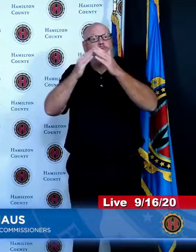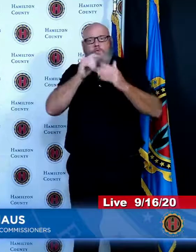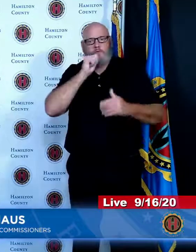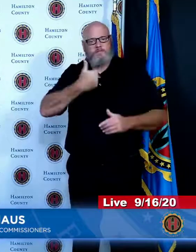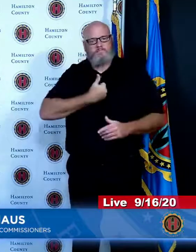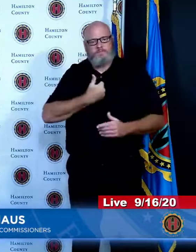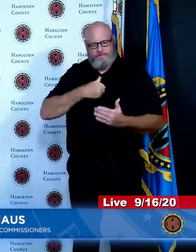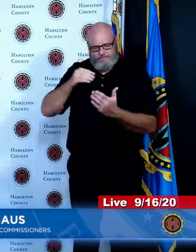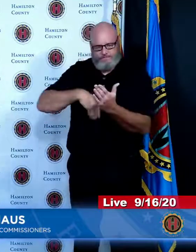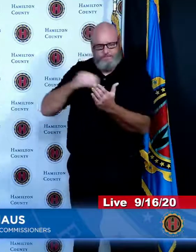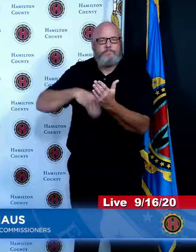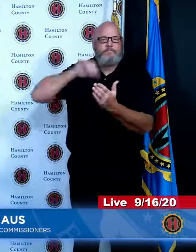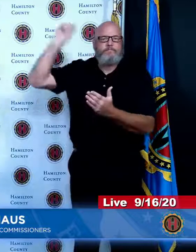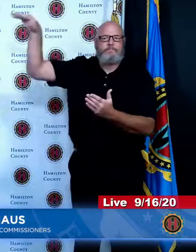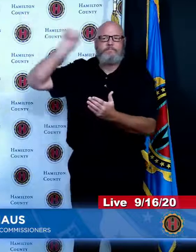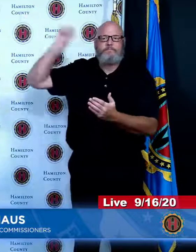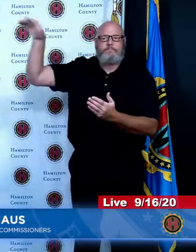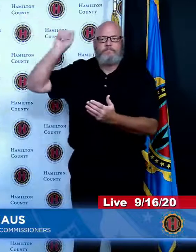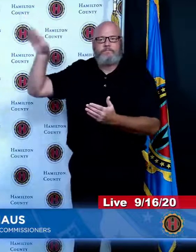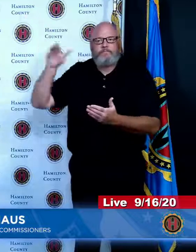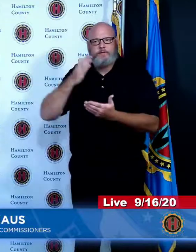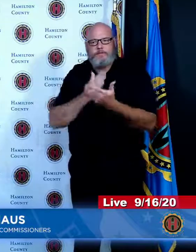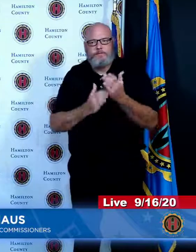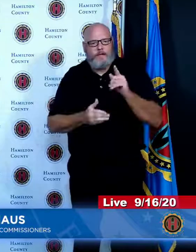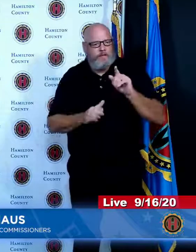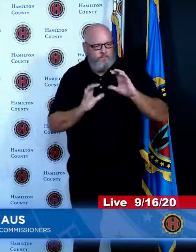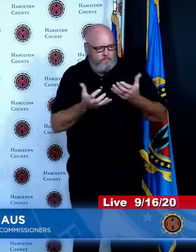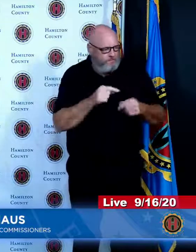talking about kind of comparing ourselves to the last cycle